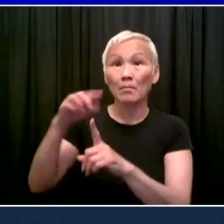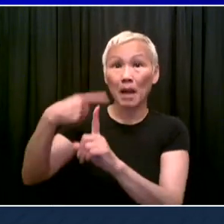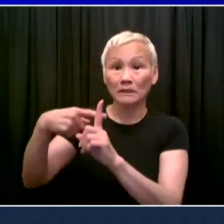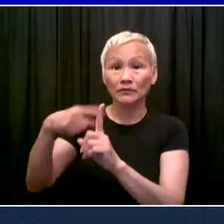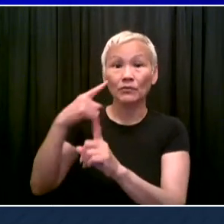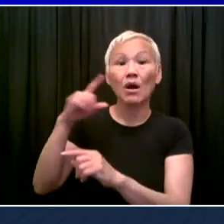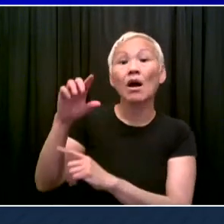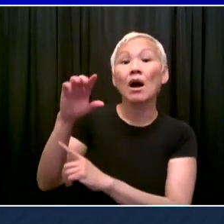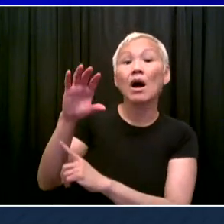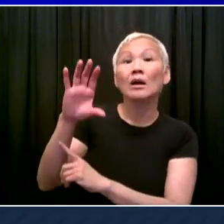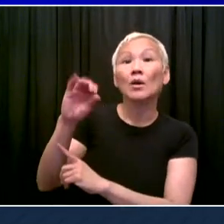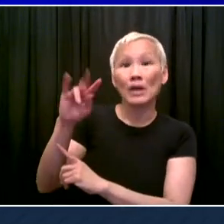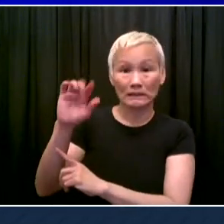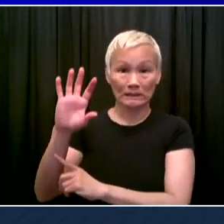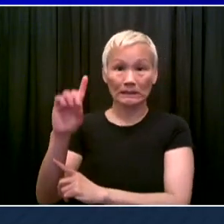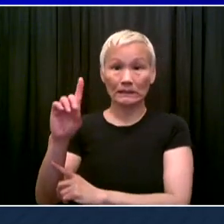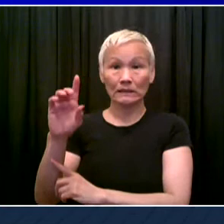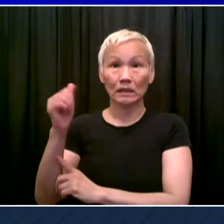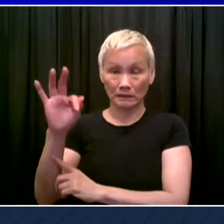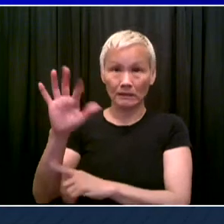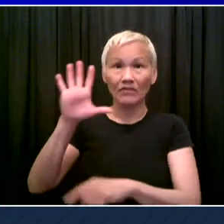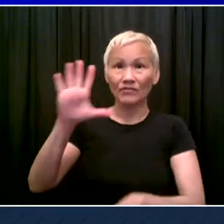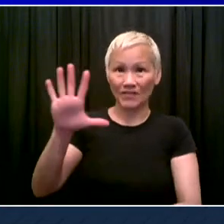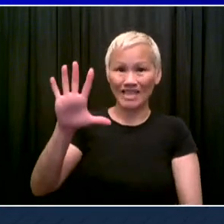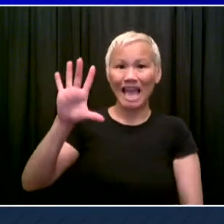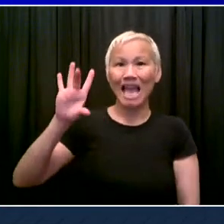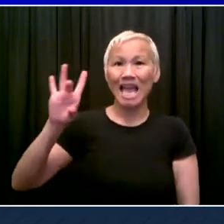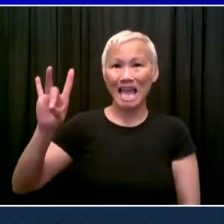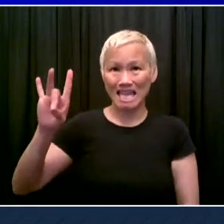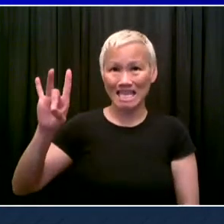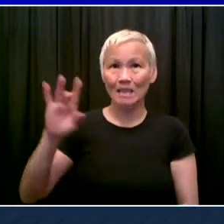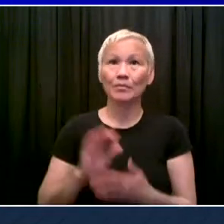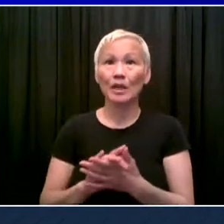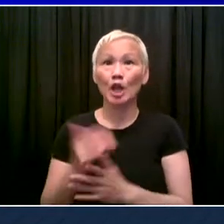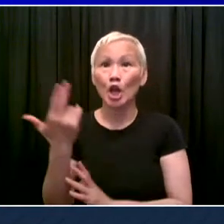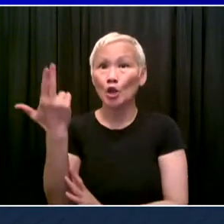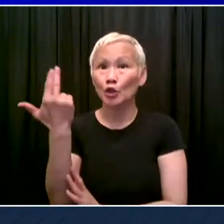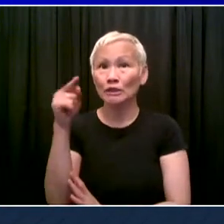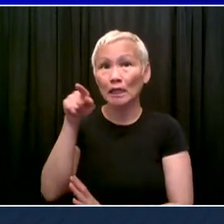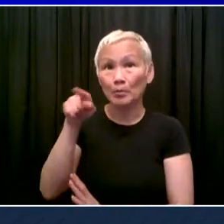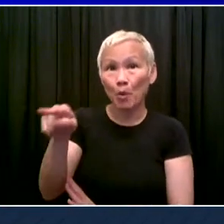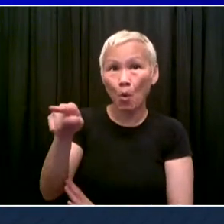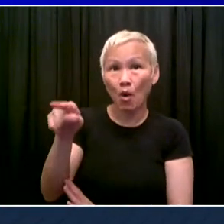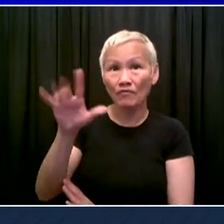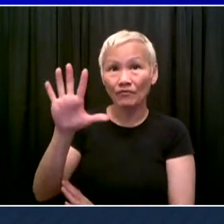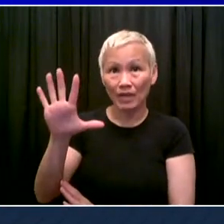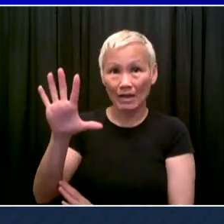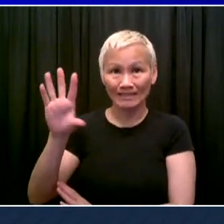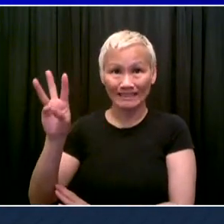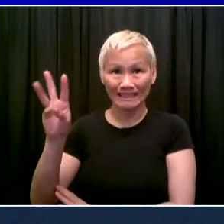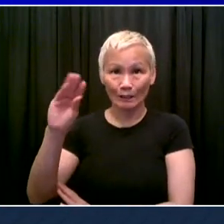GOOD NEWS ON THE HOSPITALAIZTION DSIE. HERTOE DAY'S INDICATORS, DAILY NUMBER OF PEOPLE ADIMTTED